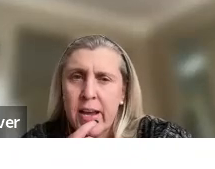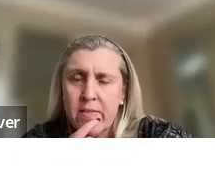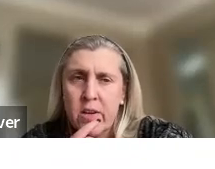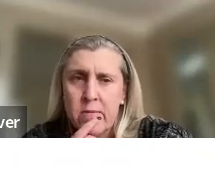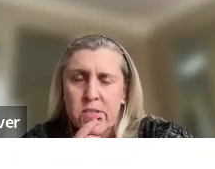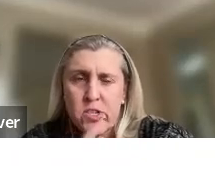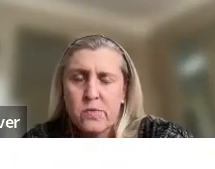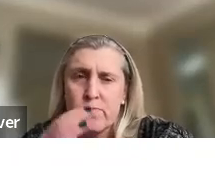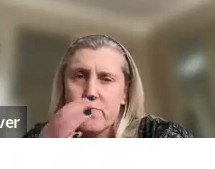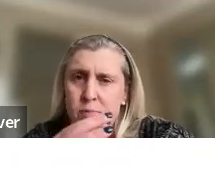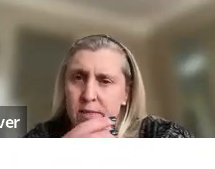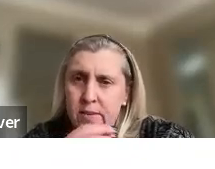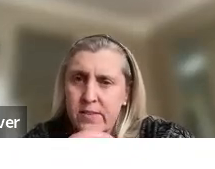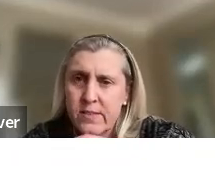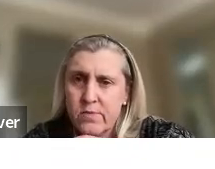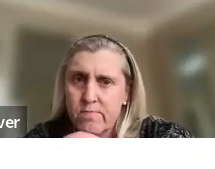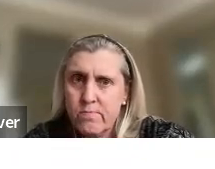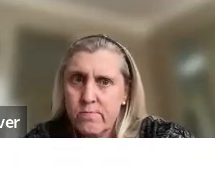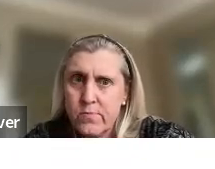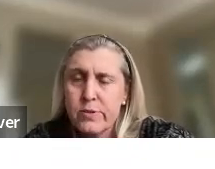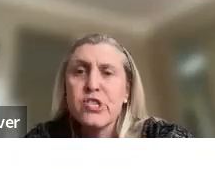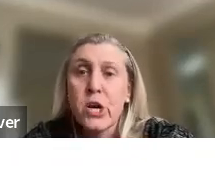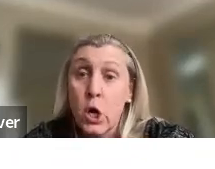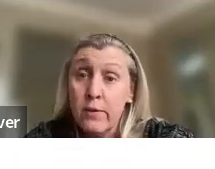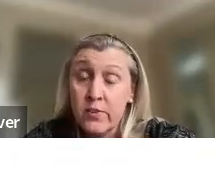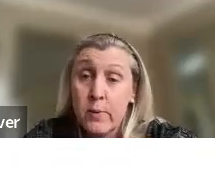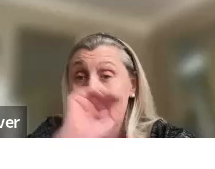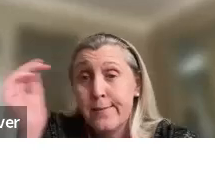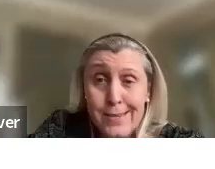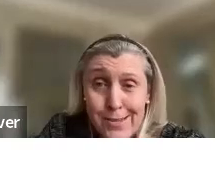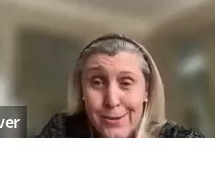And then before you do that. I have a question. What if we could get sort of maybe an idea from folks?